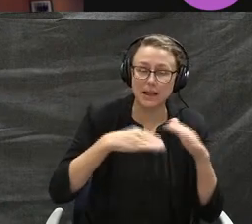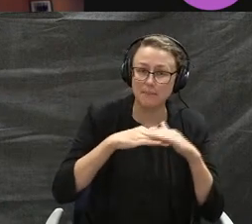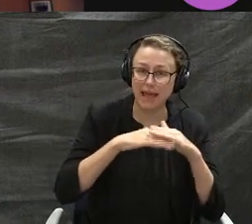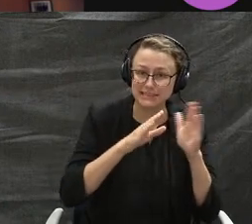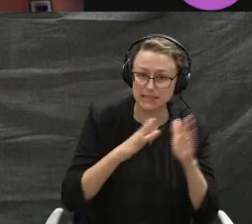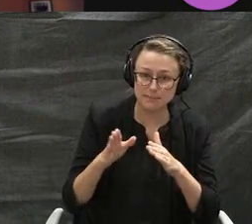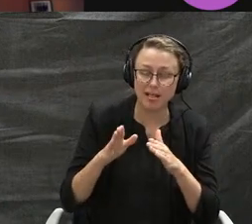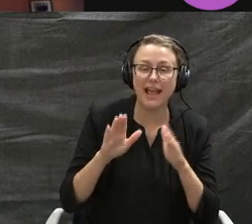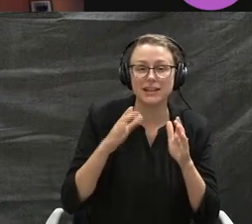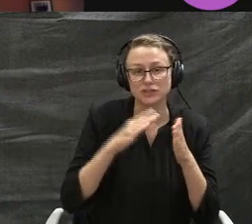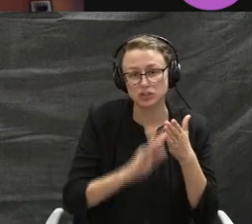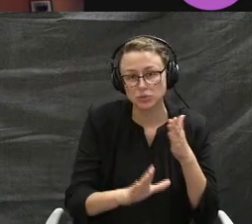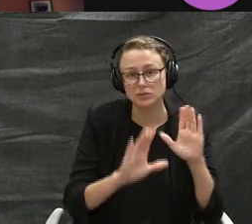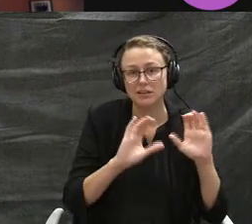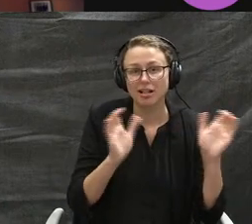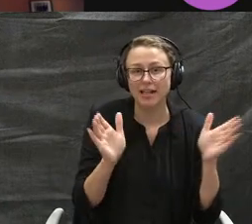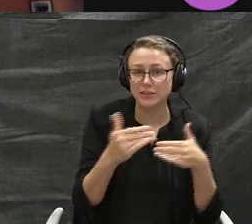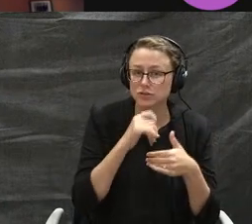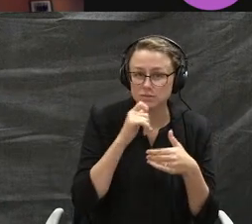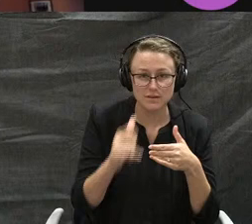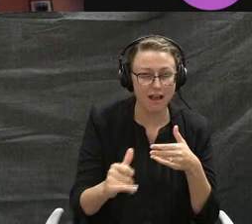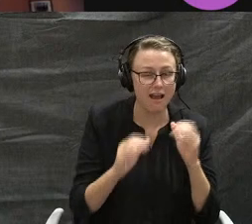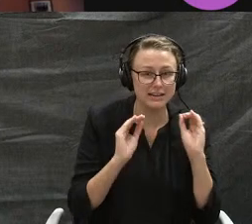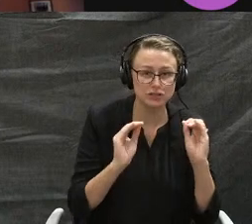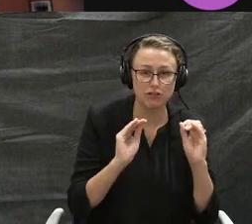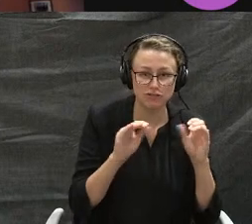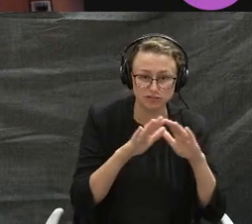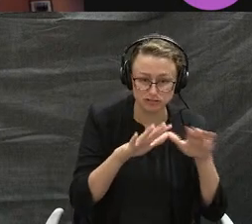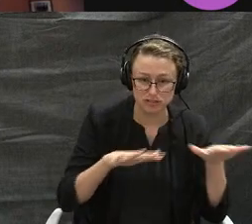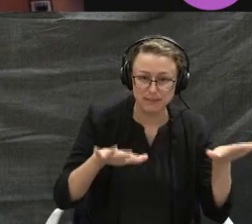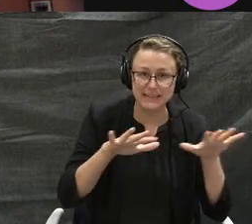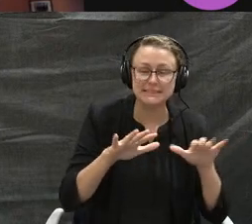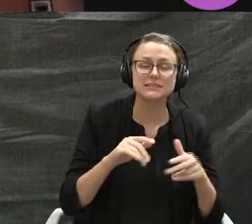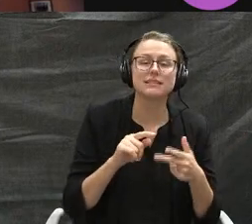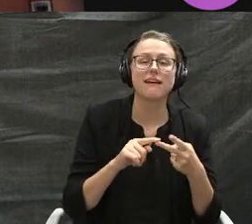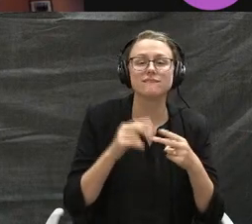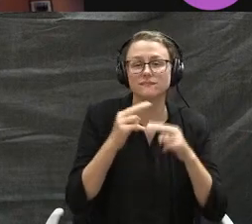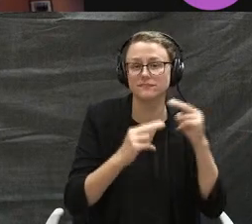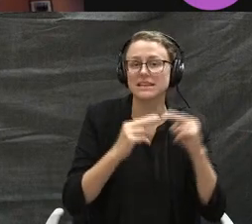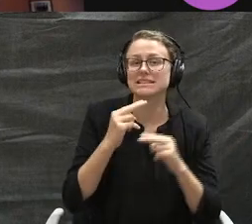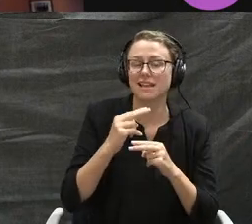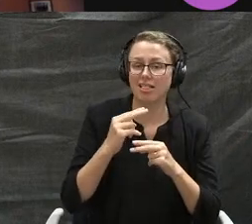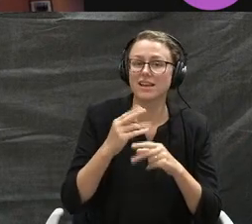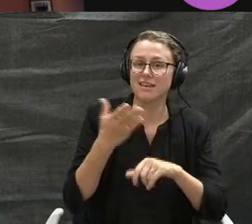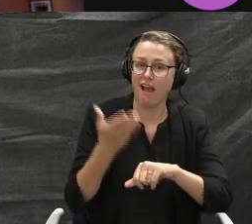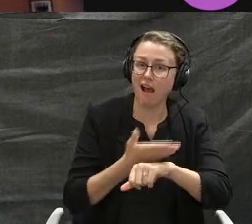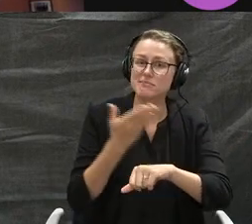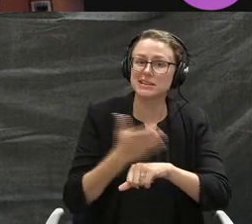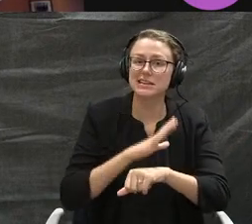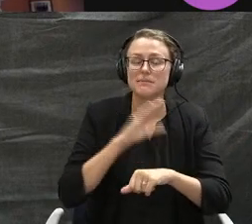classrooms and non instructional spaces. Facility upkeep and maintenance plans for